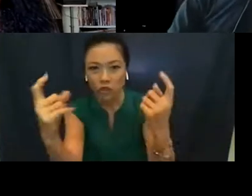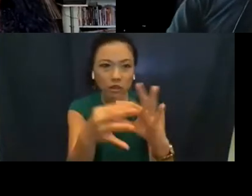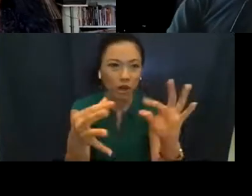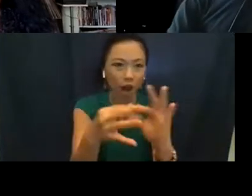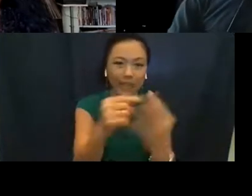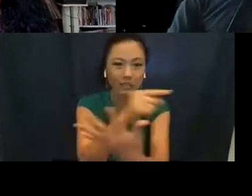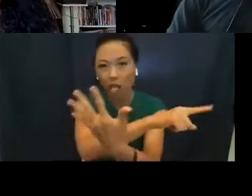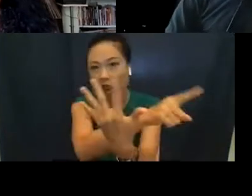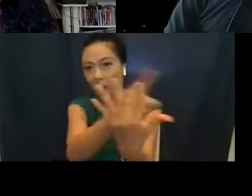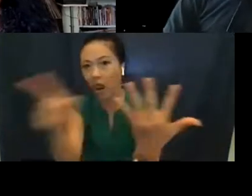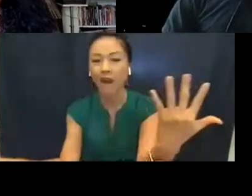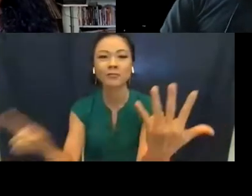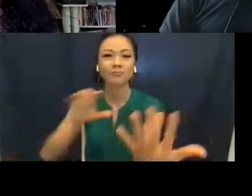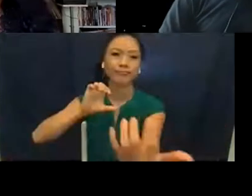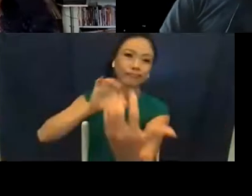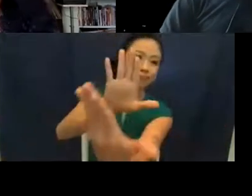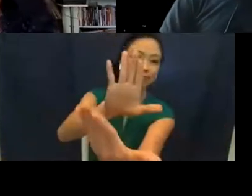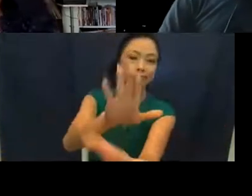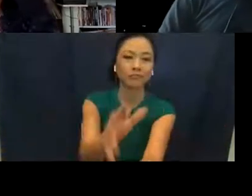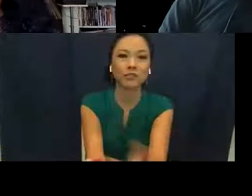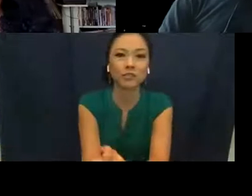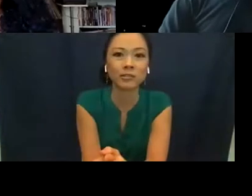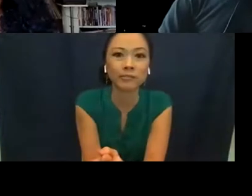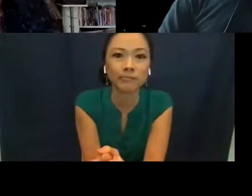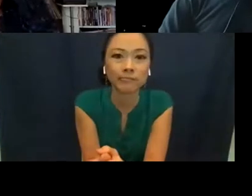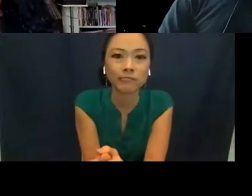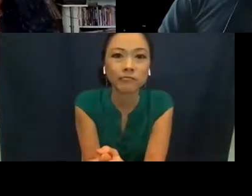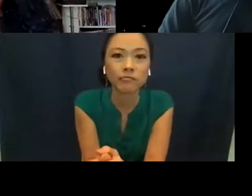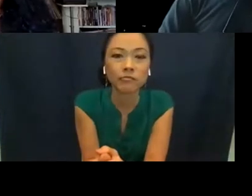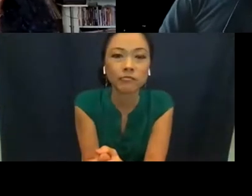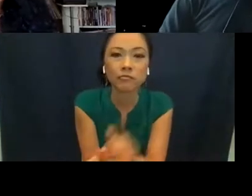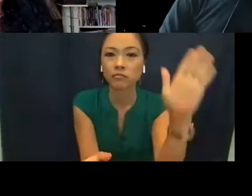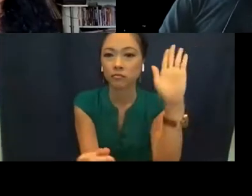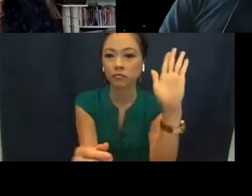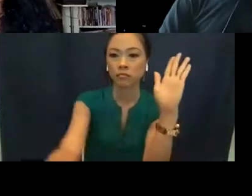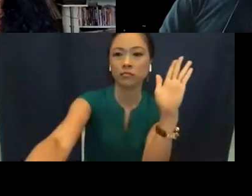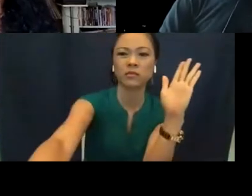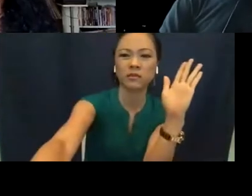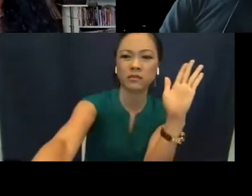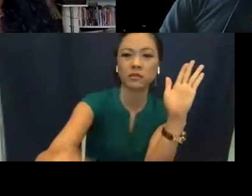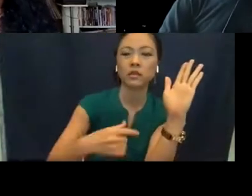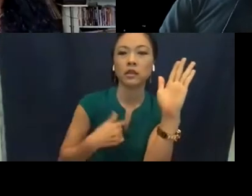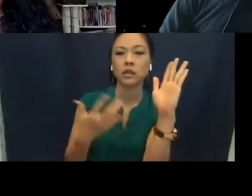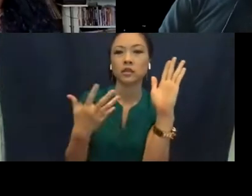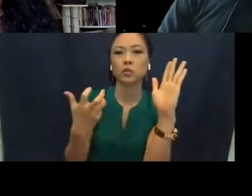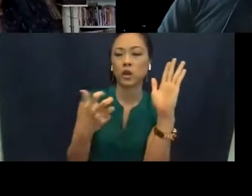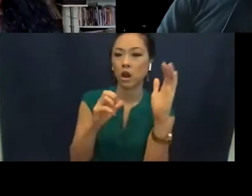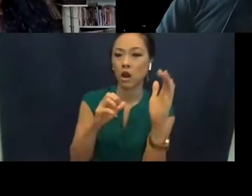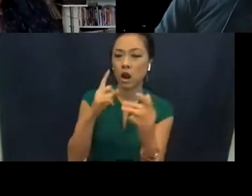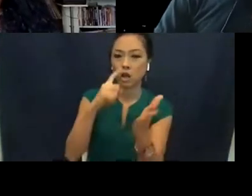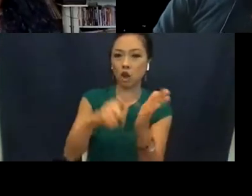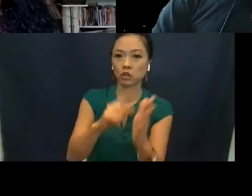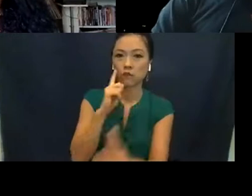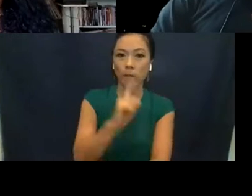I just want to acknowledge for myself, again, in Movement